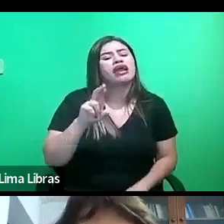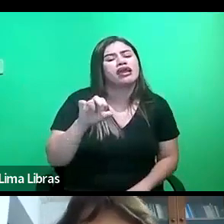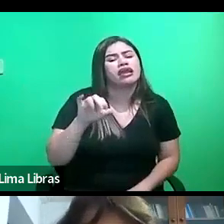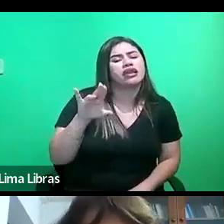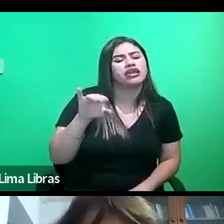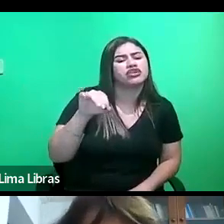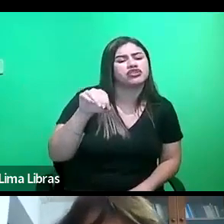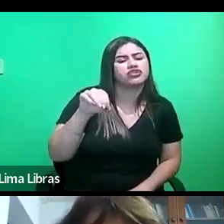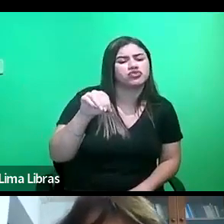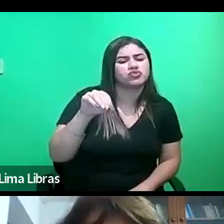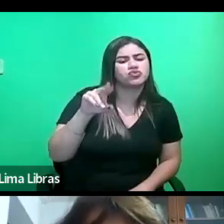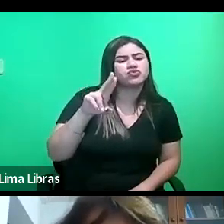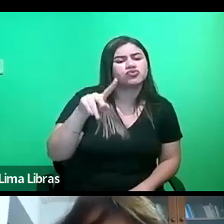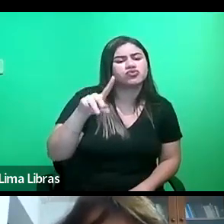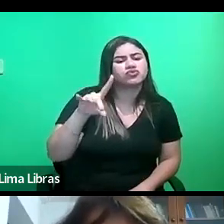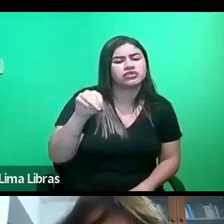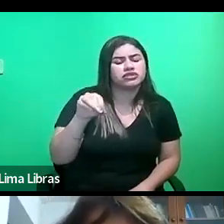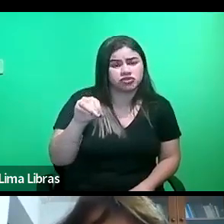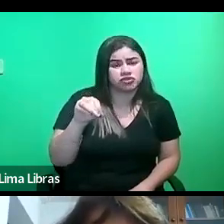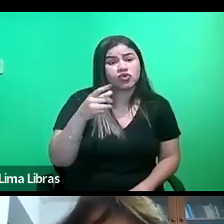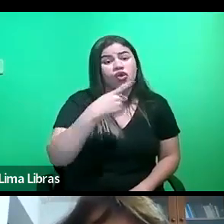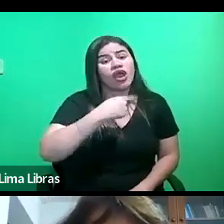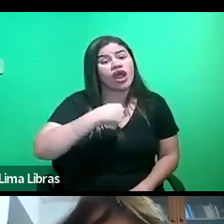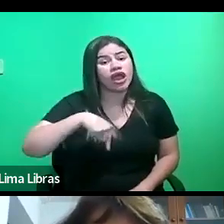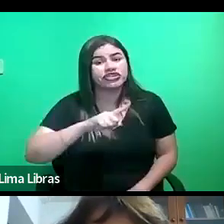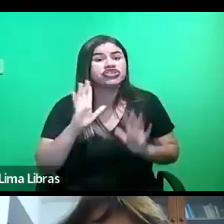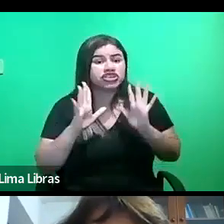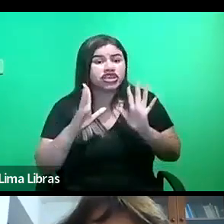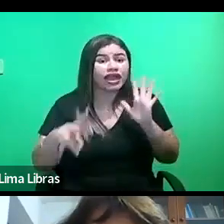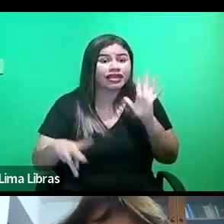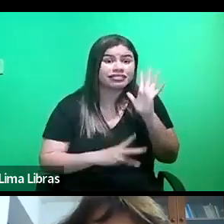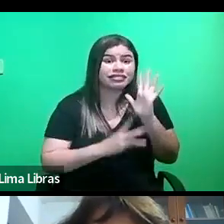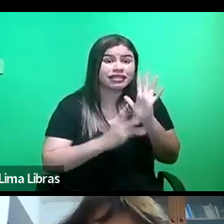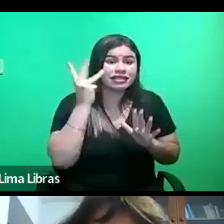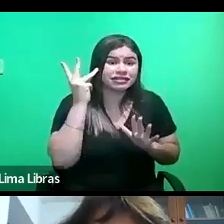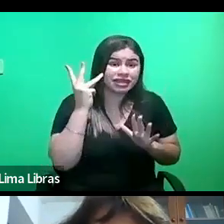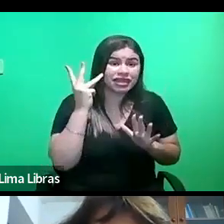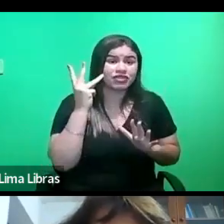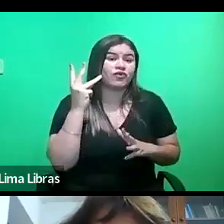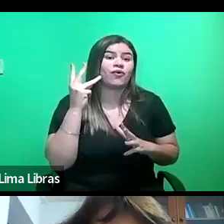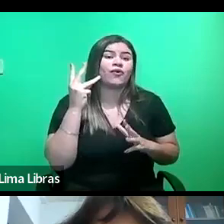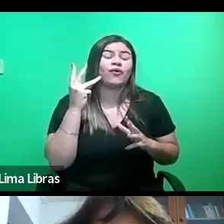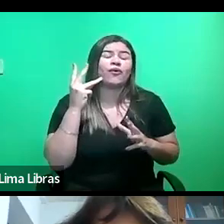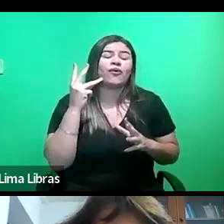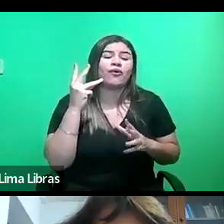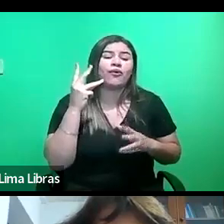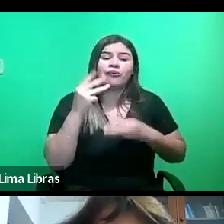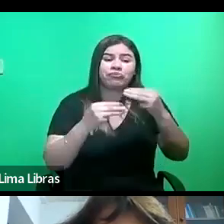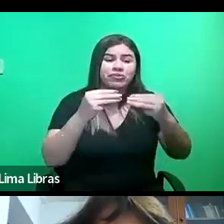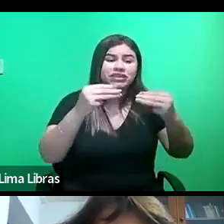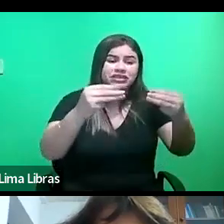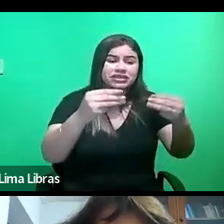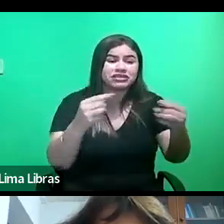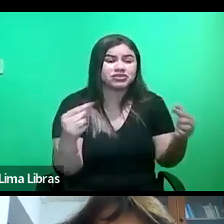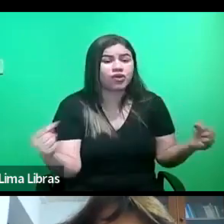our our third prime our third prime minister, you know our third prime minister in a in know, in a in a as many y months, y months, because the whatever